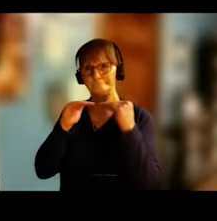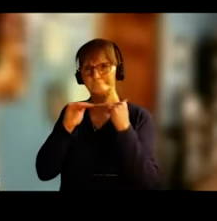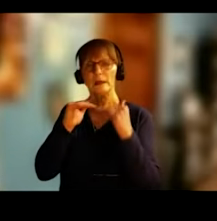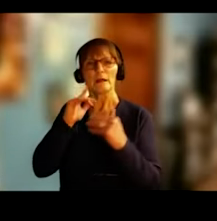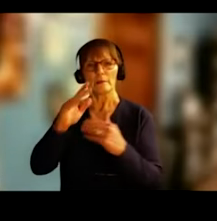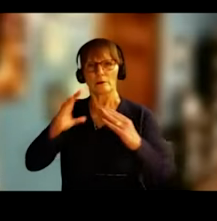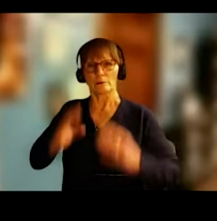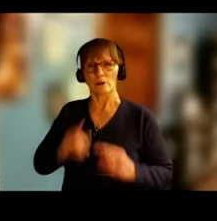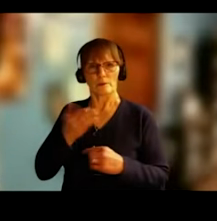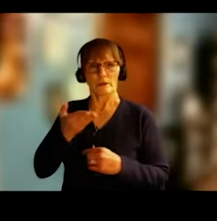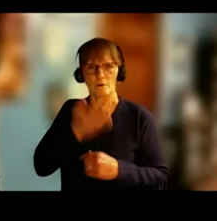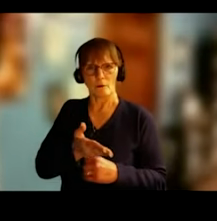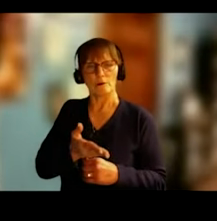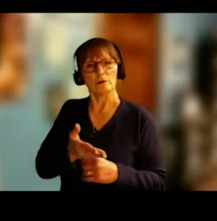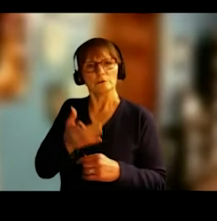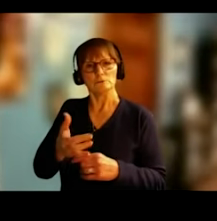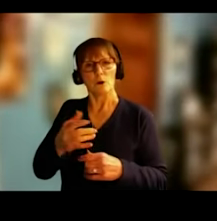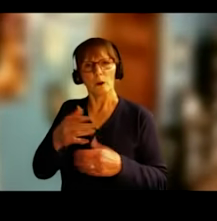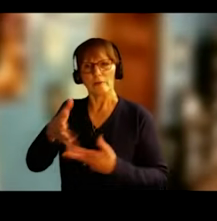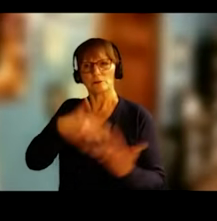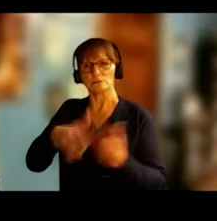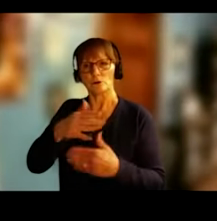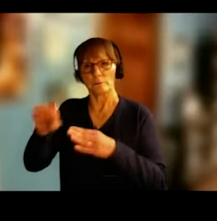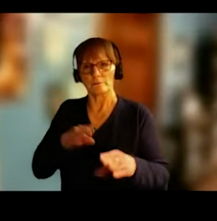and their social and behavioral desires are.